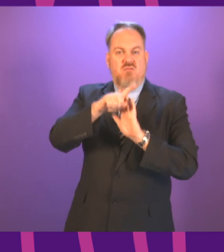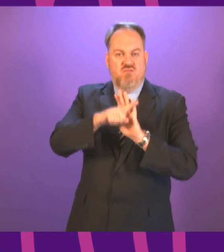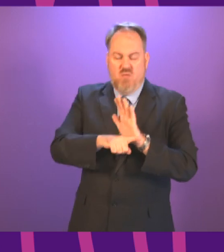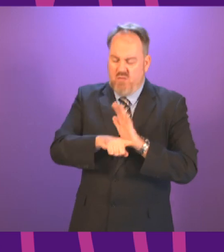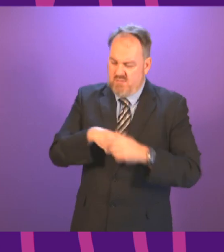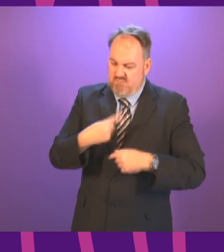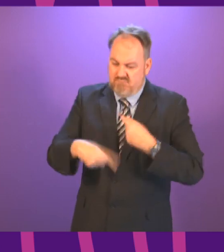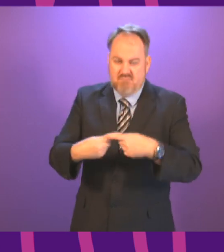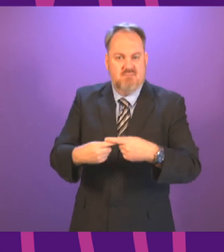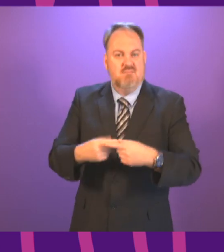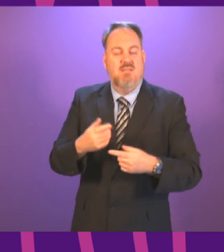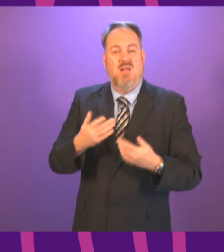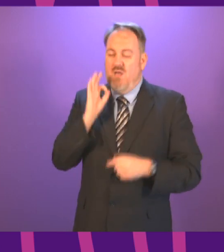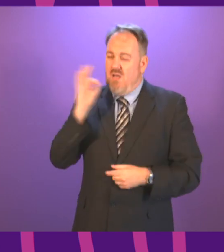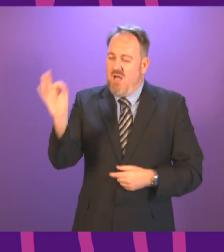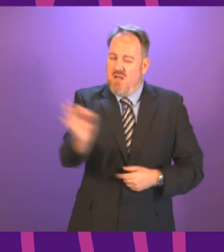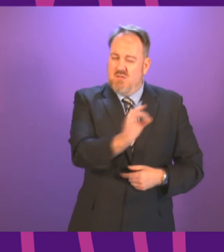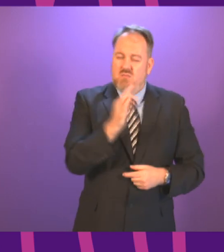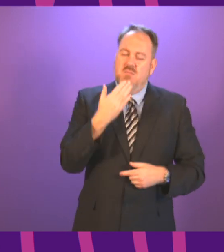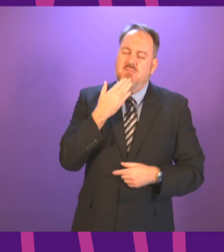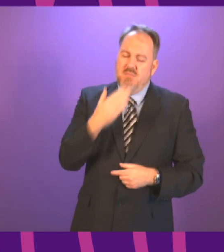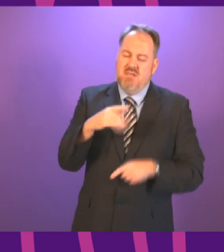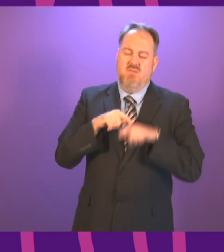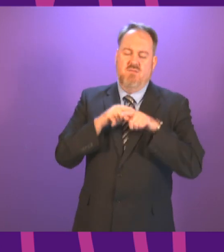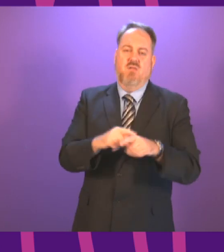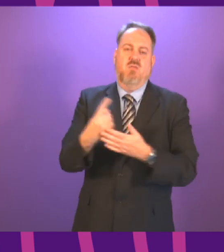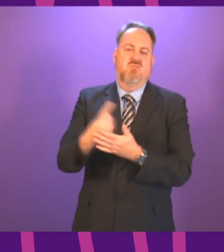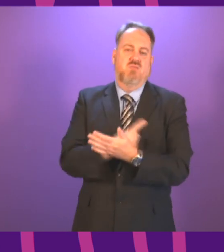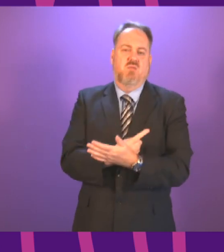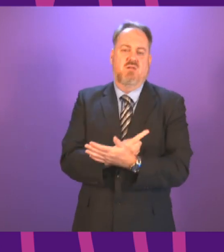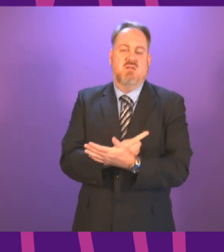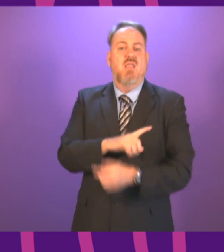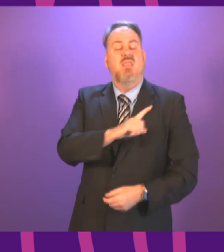abide by the rules—I ask all people across Scotland to abide by the rules—and why we